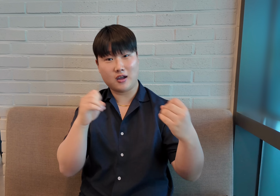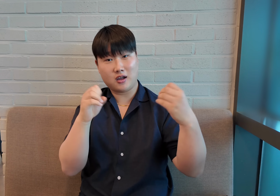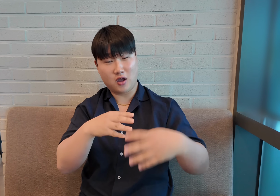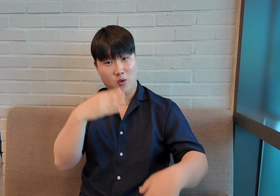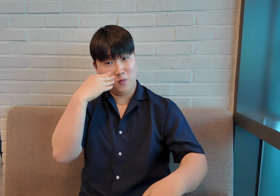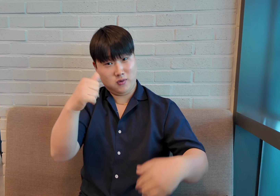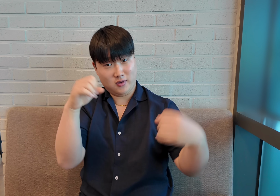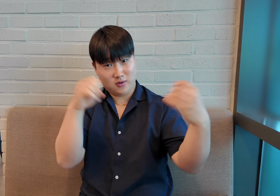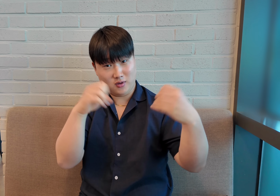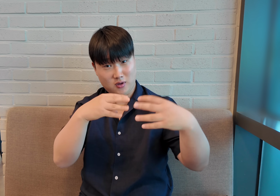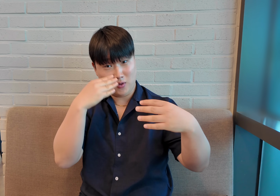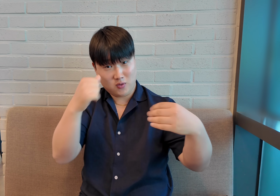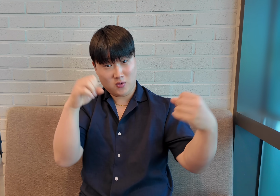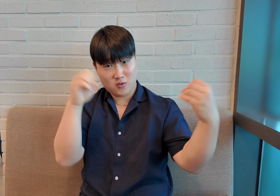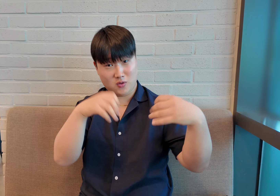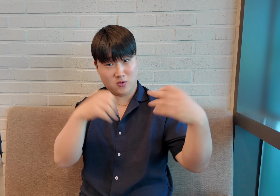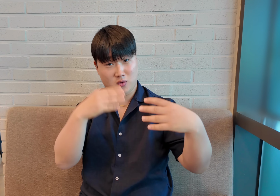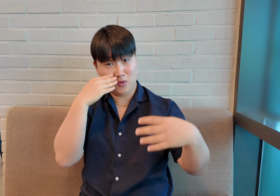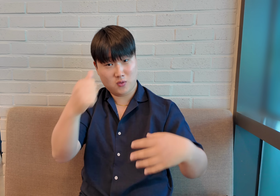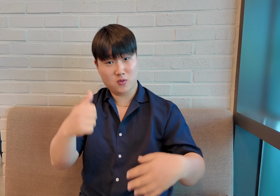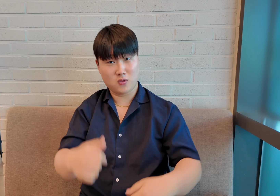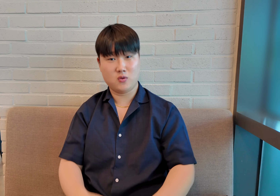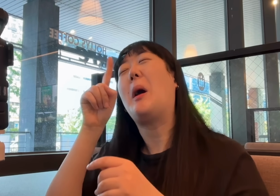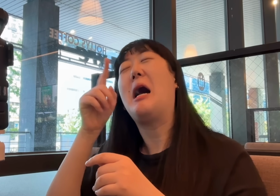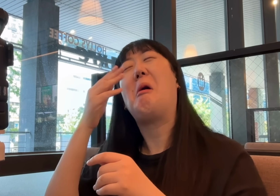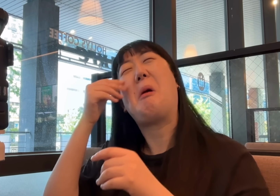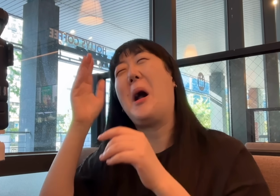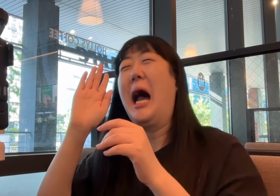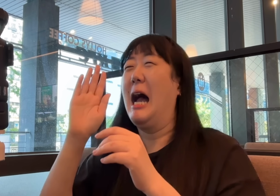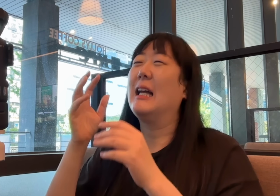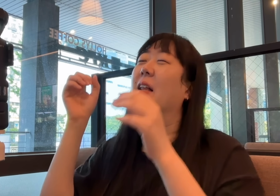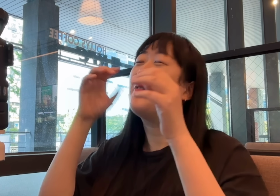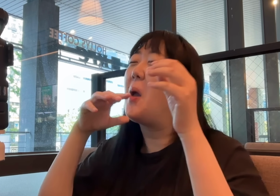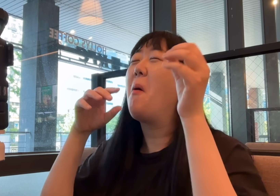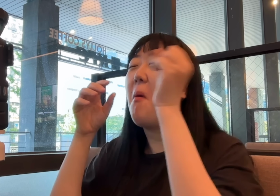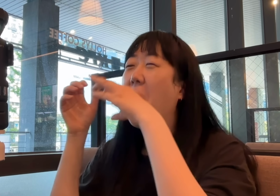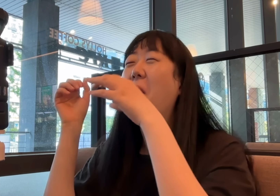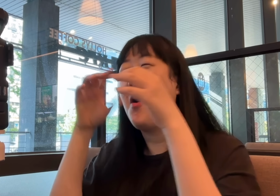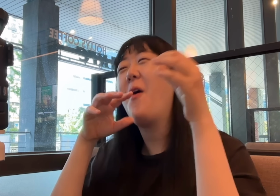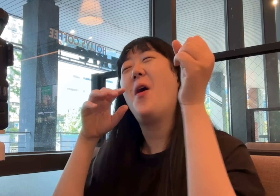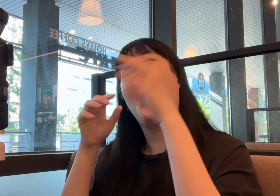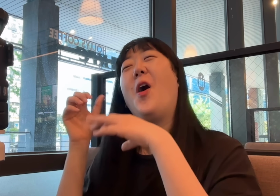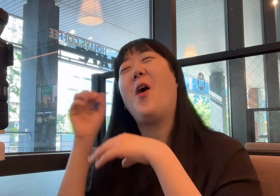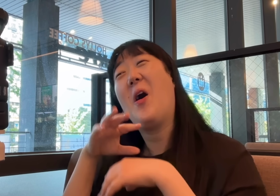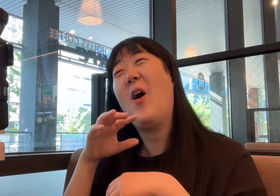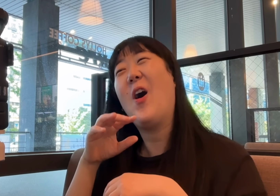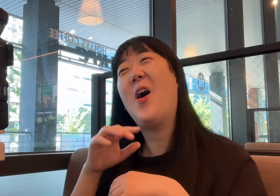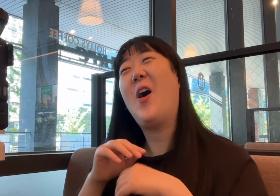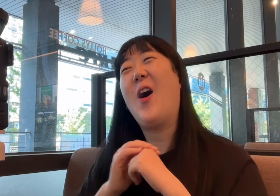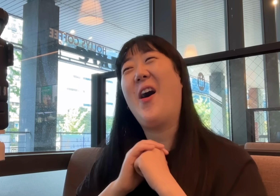Can you converse fluently? Not fluently, just conversation… Hahaha.